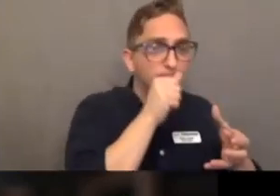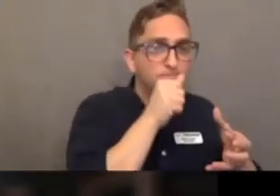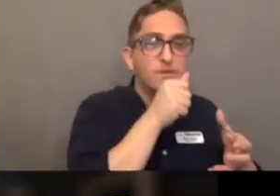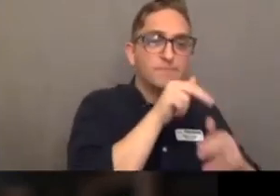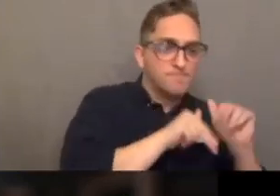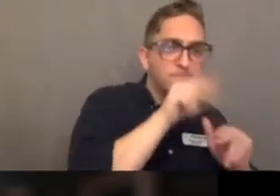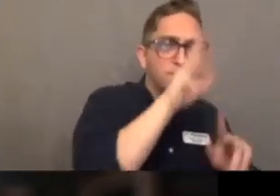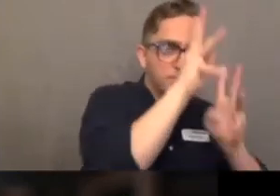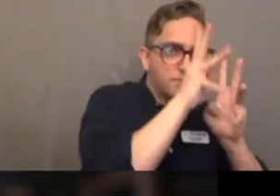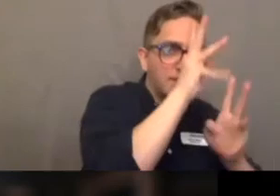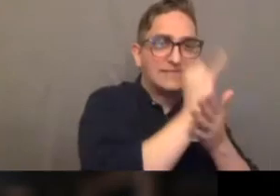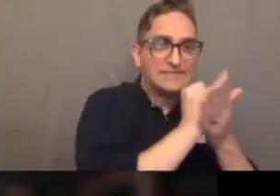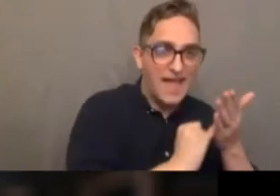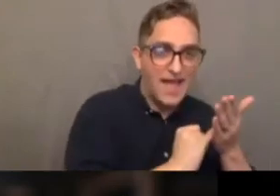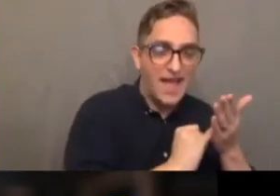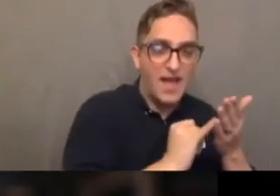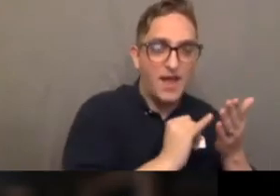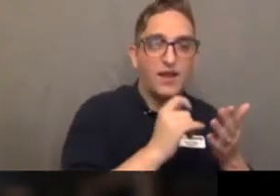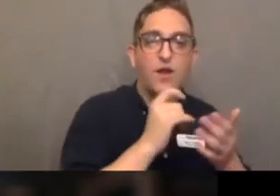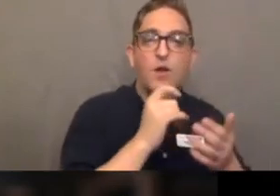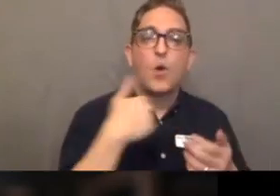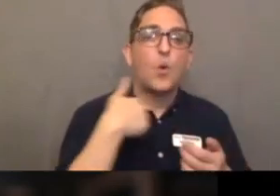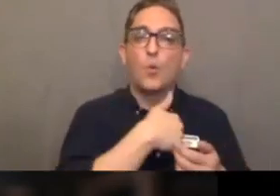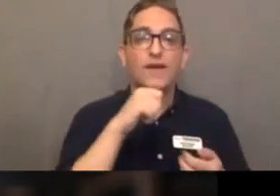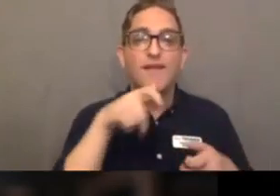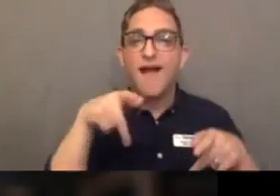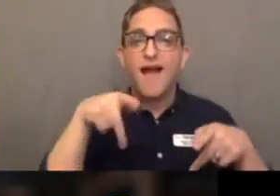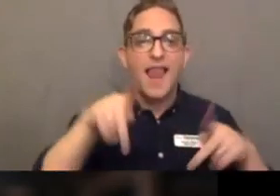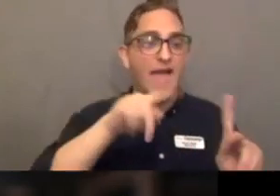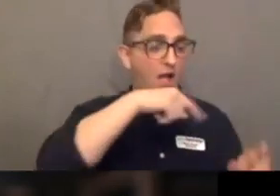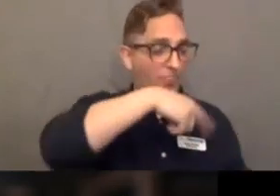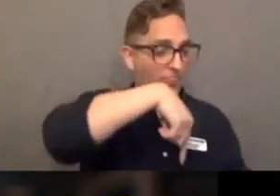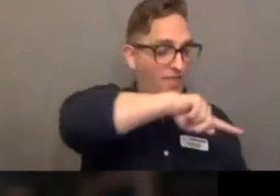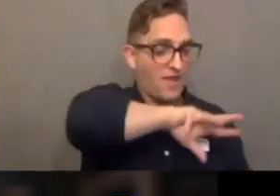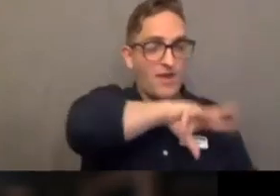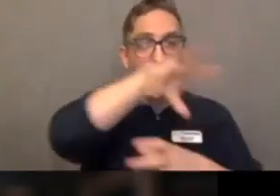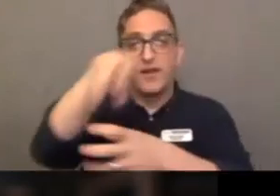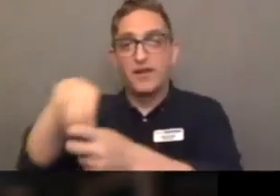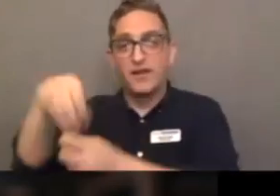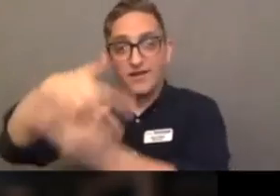and we're surprised when the things they're building don't work for the people that they've